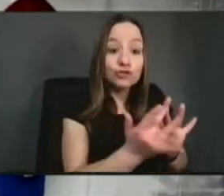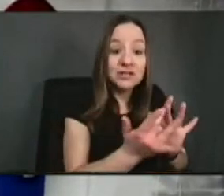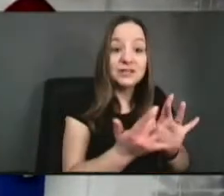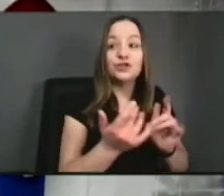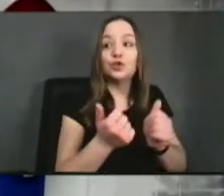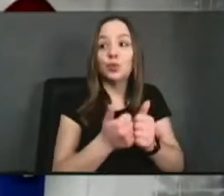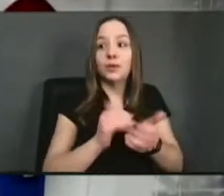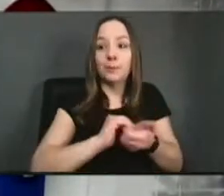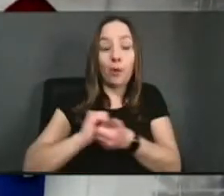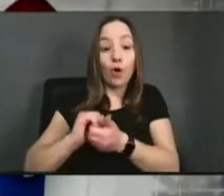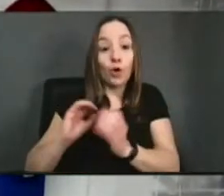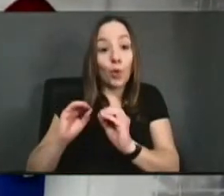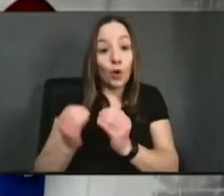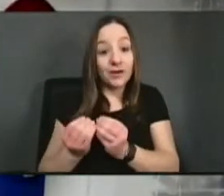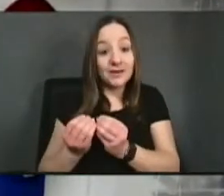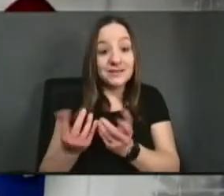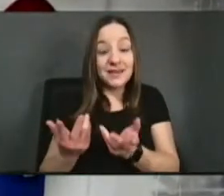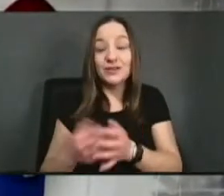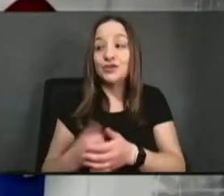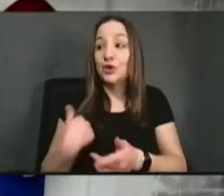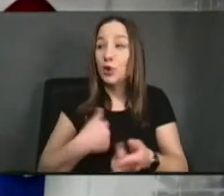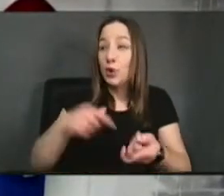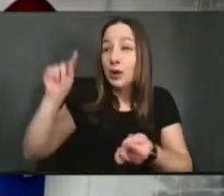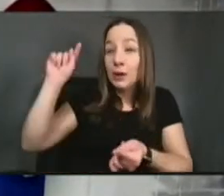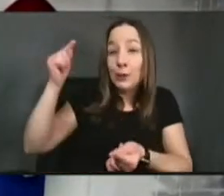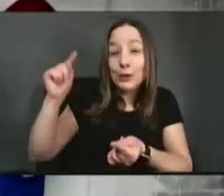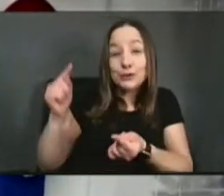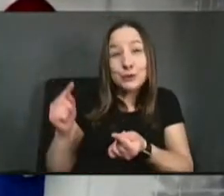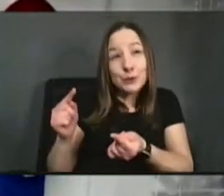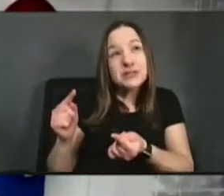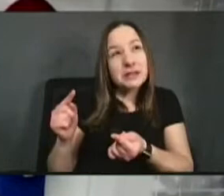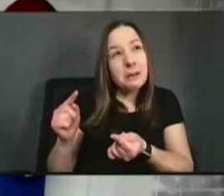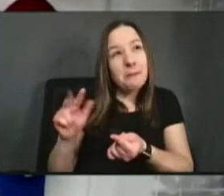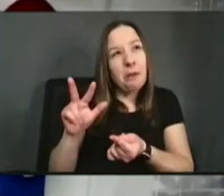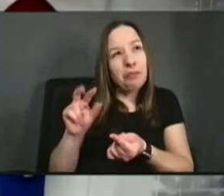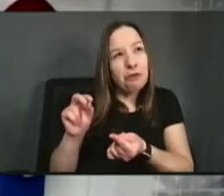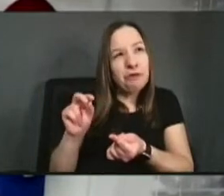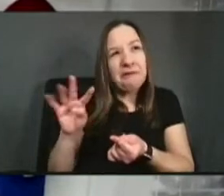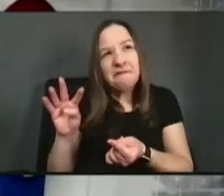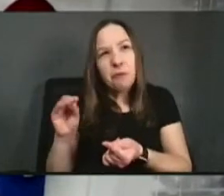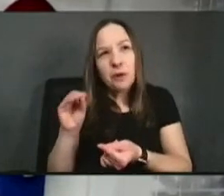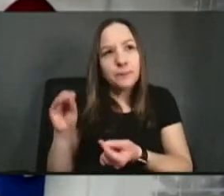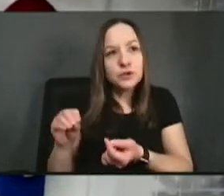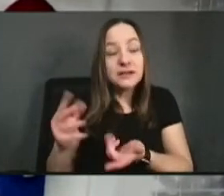outreach that we did with our partner organizations. Um we